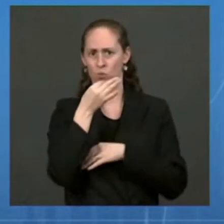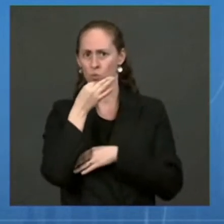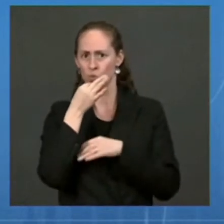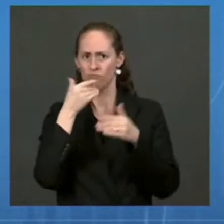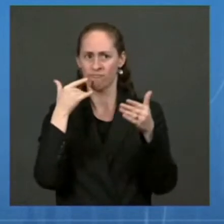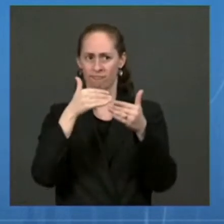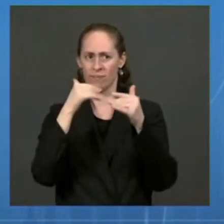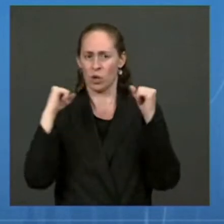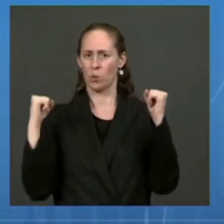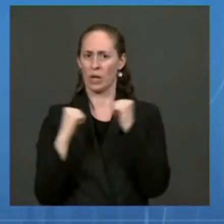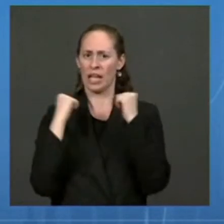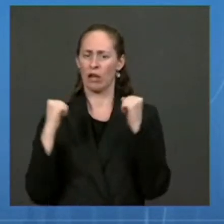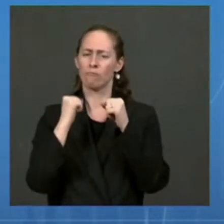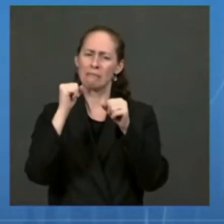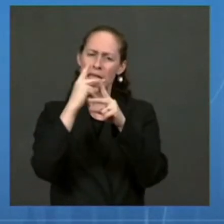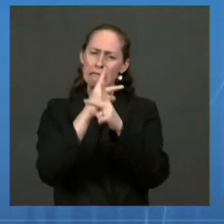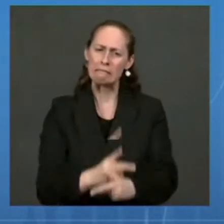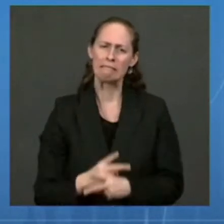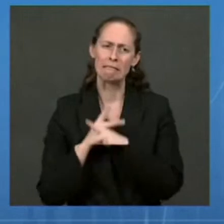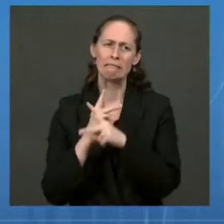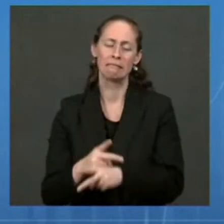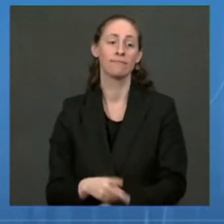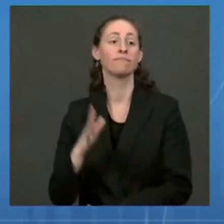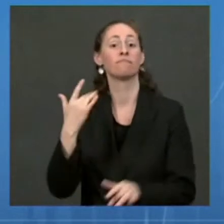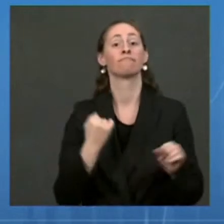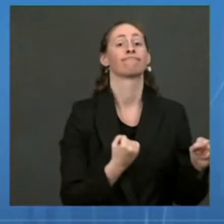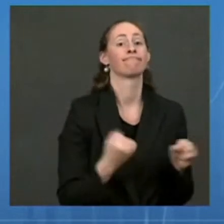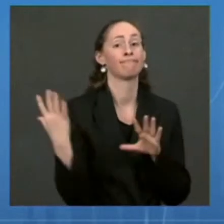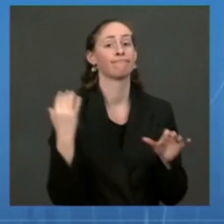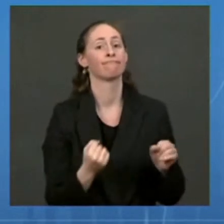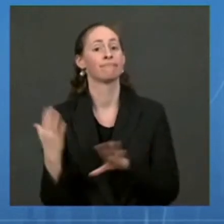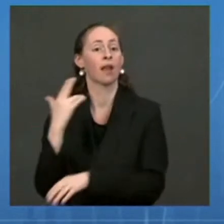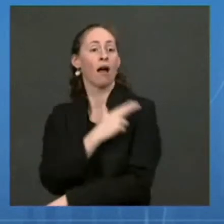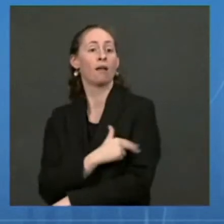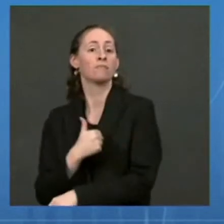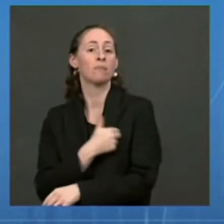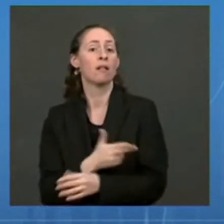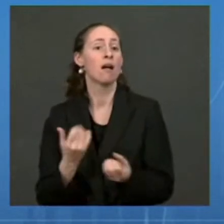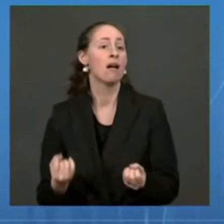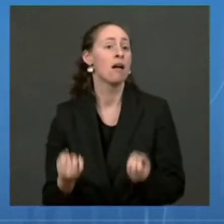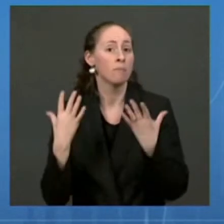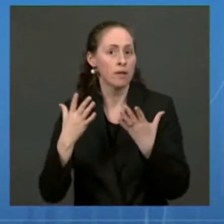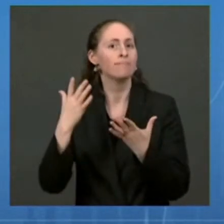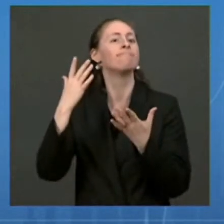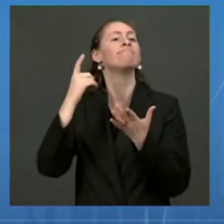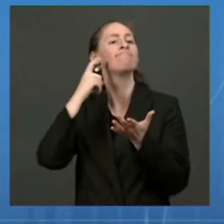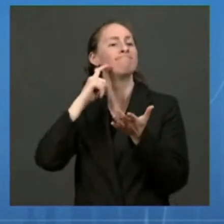BUT WITH CASES DELHI WE MUST REMAIN VIGILANT HEADING INTO THE COLDER AND DRIER WINTER